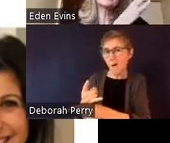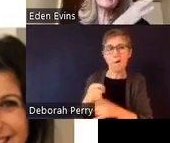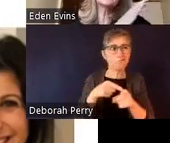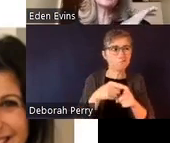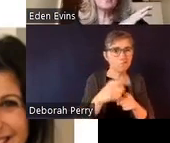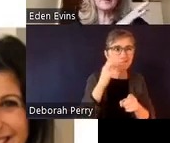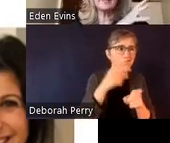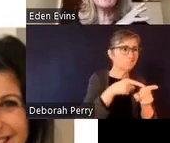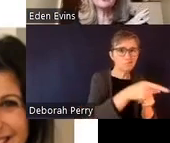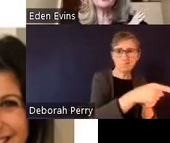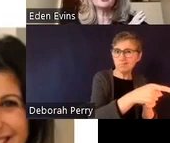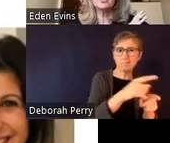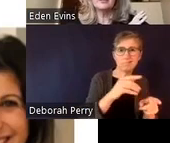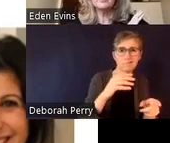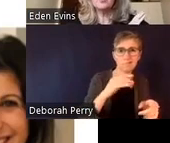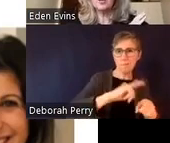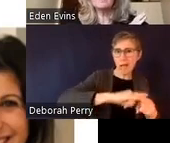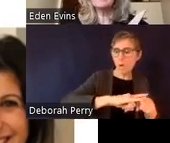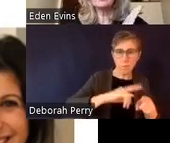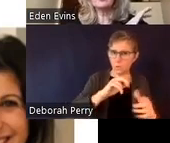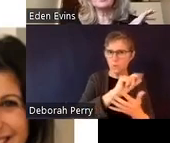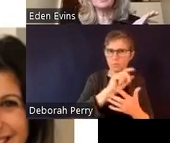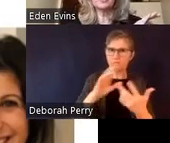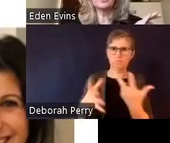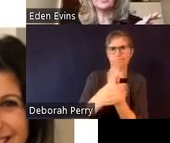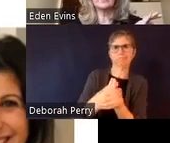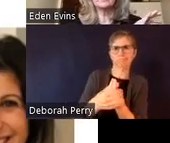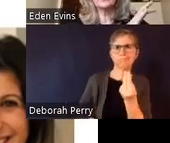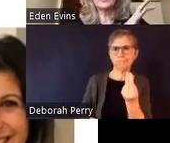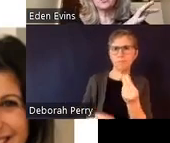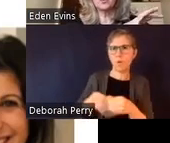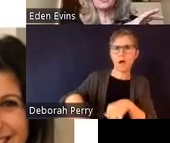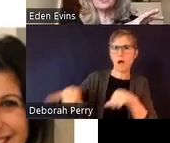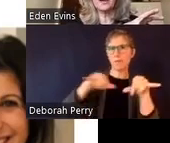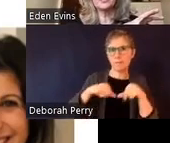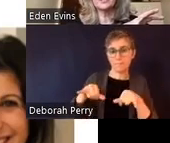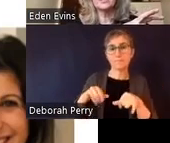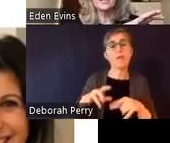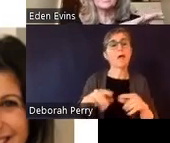subsyndromal cannabis use is more common amongst those with suicidal ideation or depression,